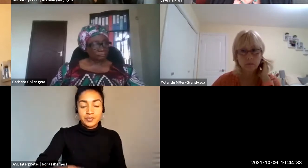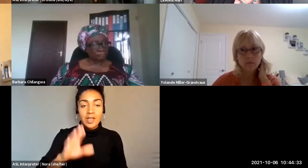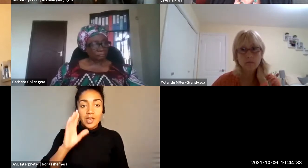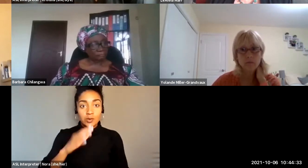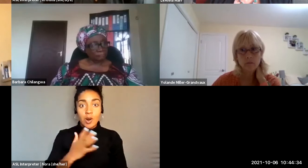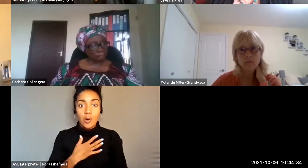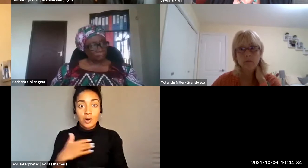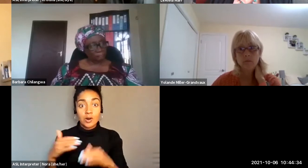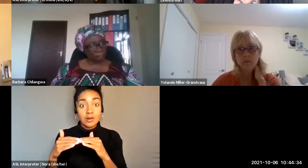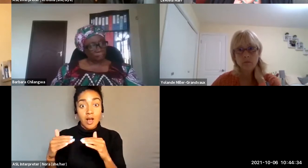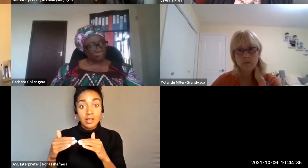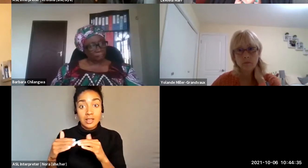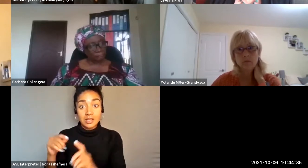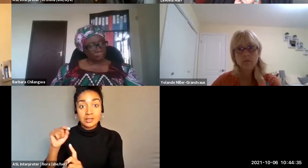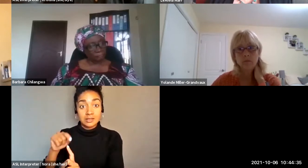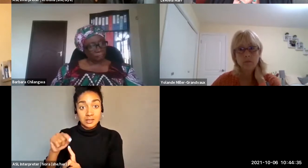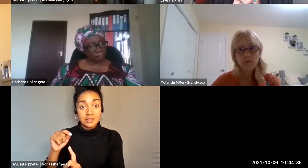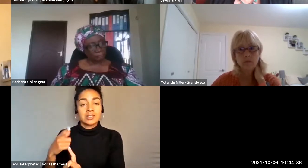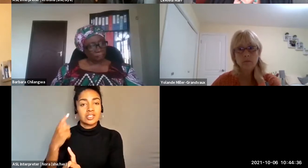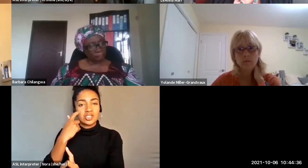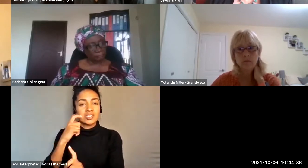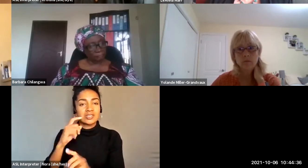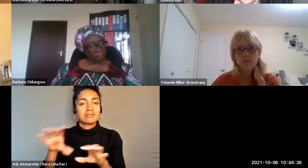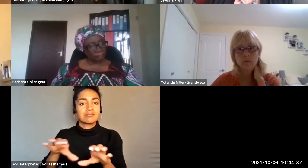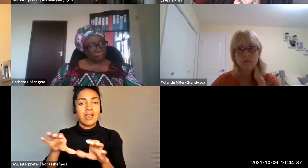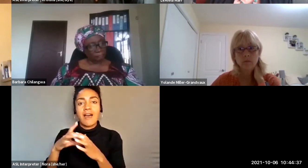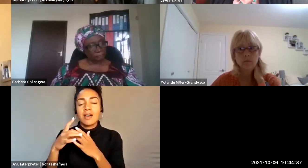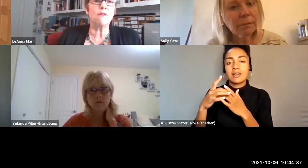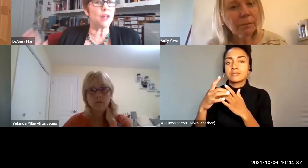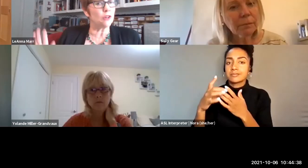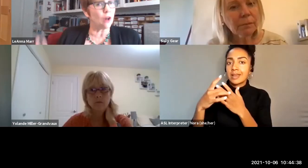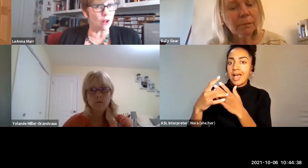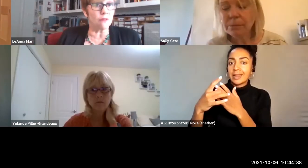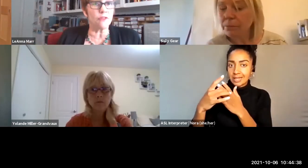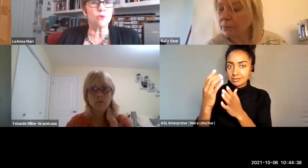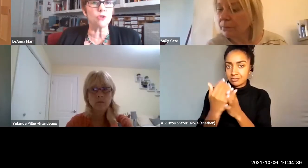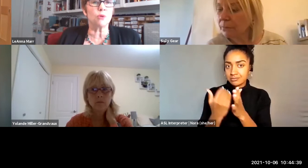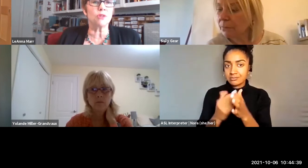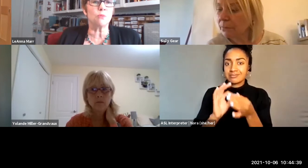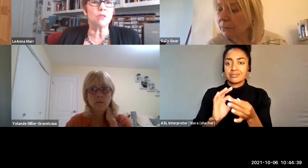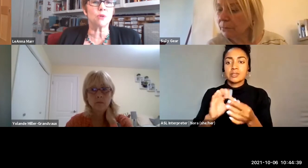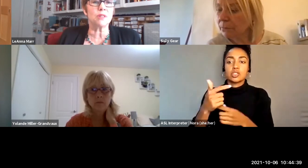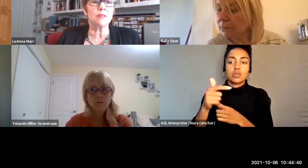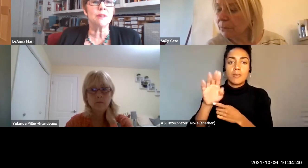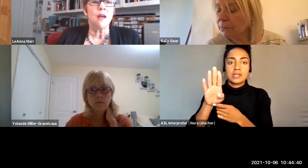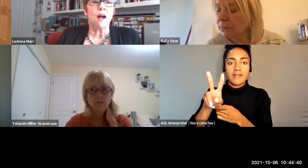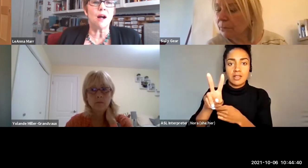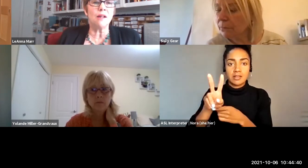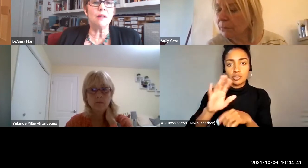did a guidance note and another toolkit on gender-based violence. You can find all of those tools and resources on